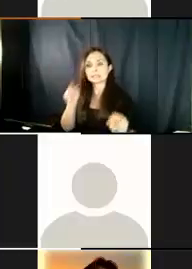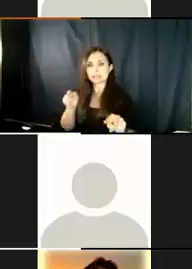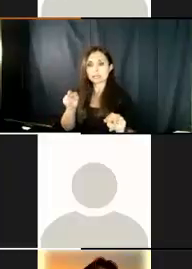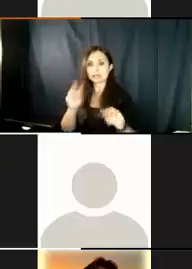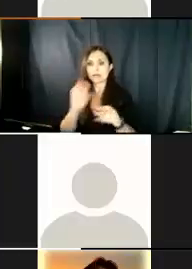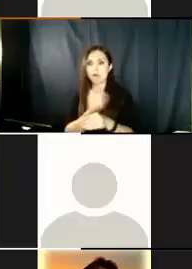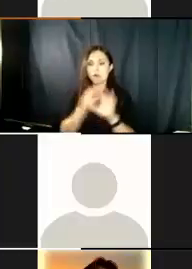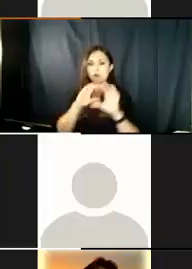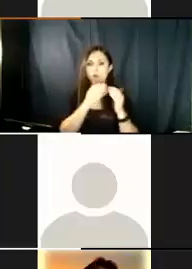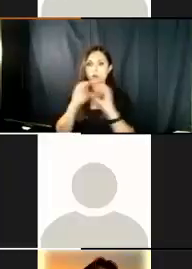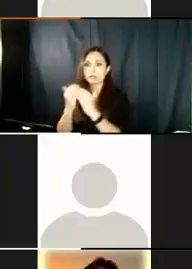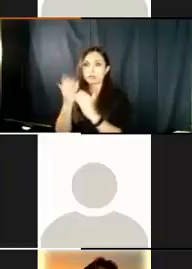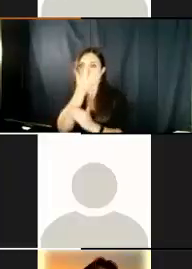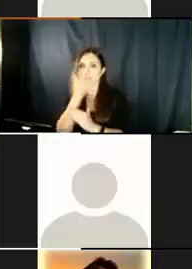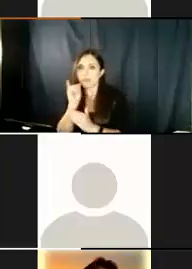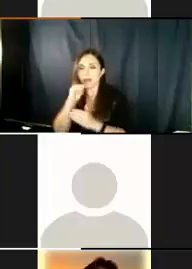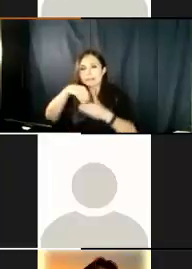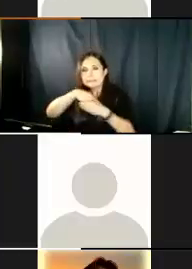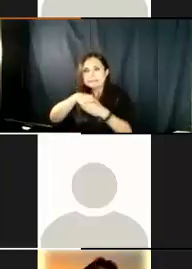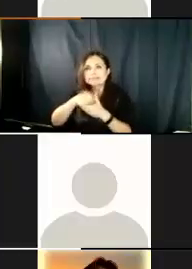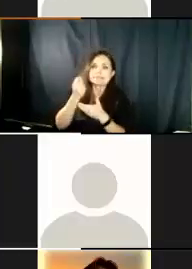courses look like from the inside to give you some ideas.